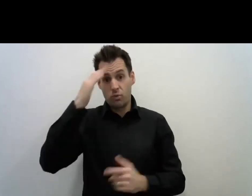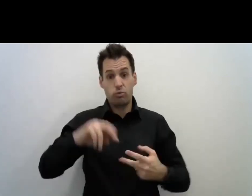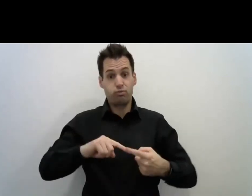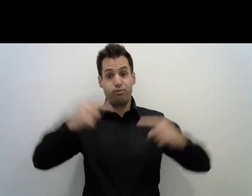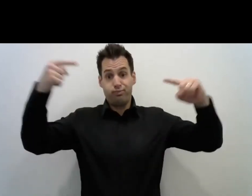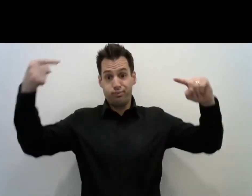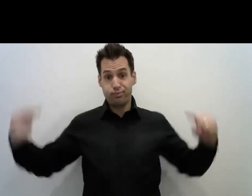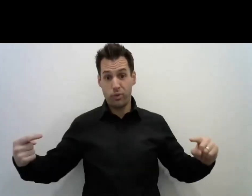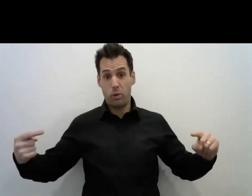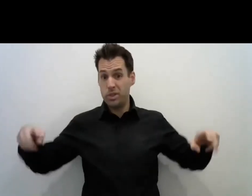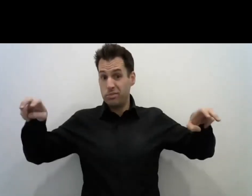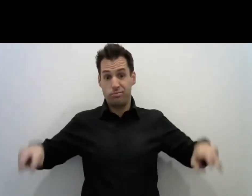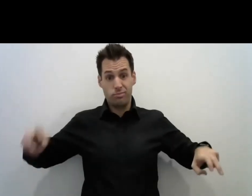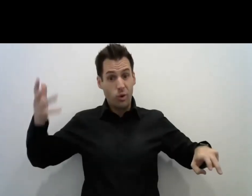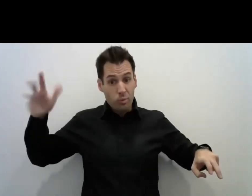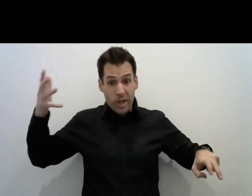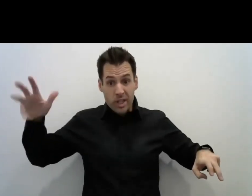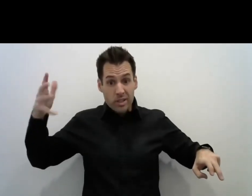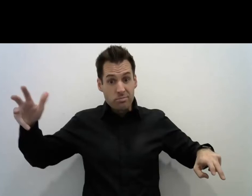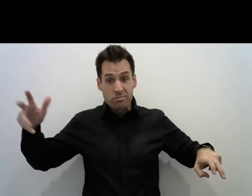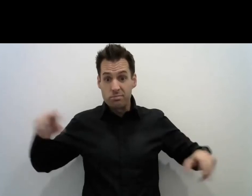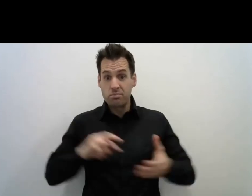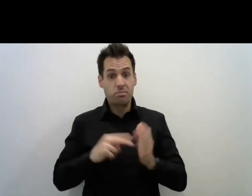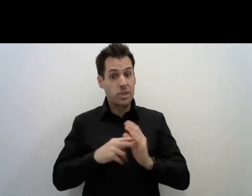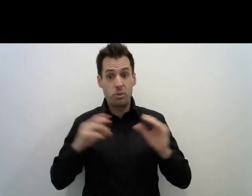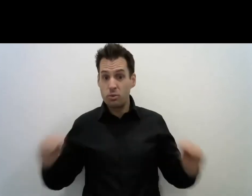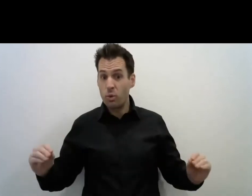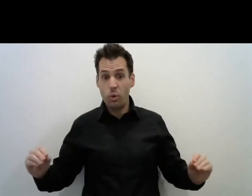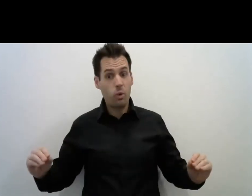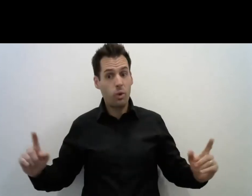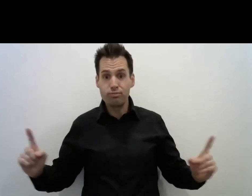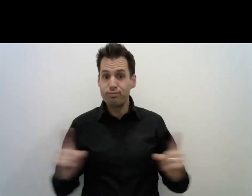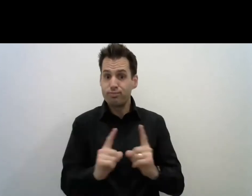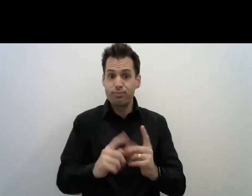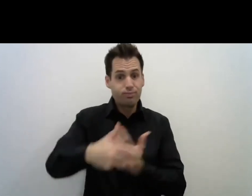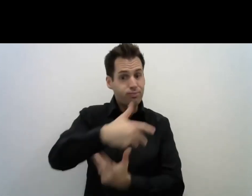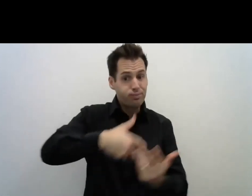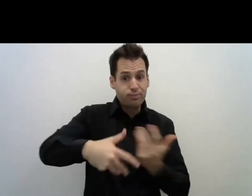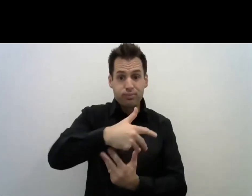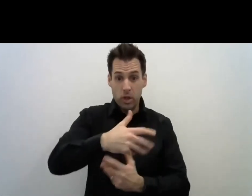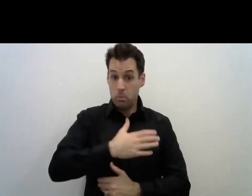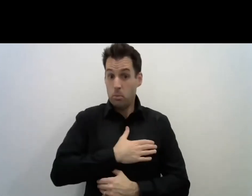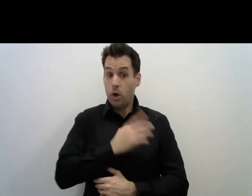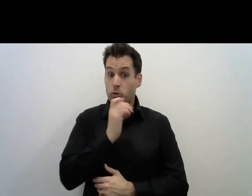no chance for for this person to interact with my dog he was harnessed at all times under my control